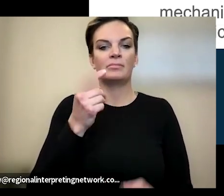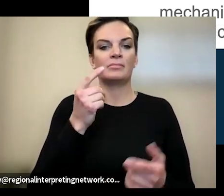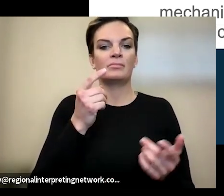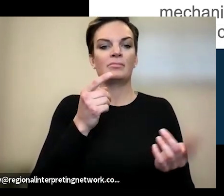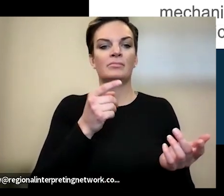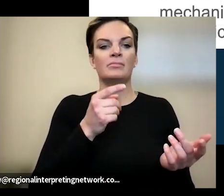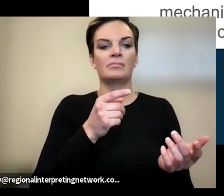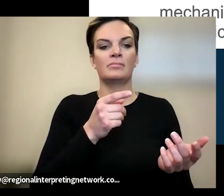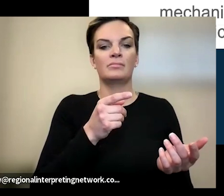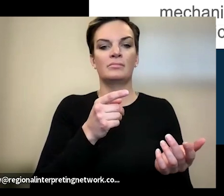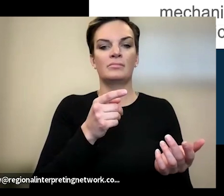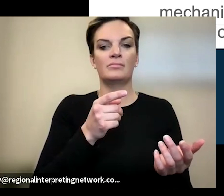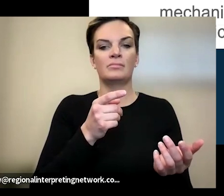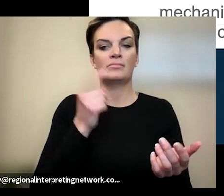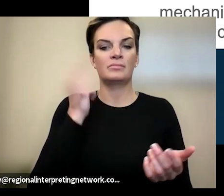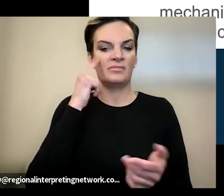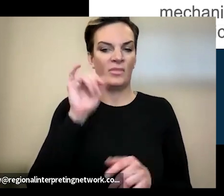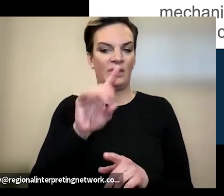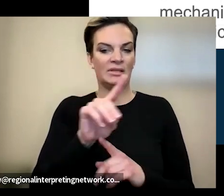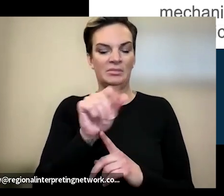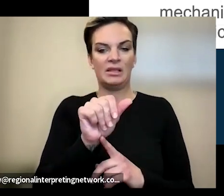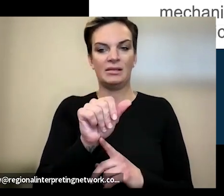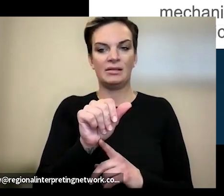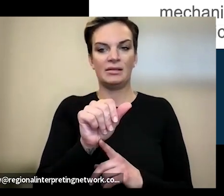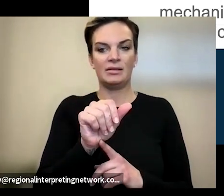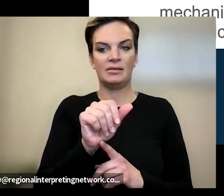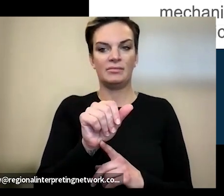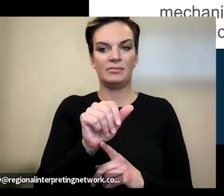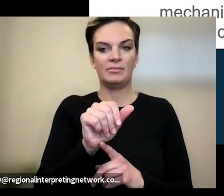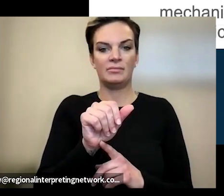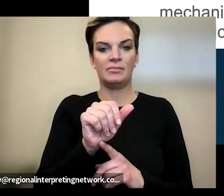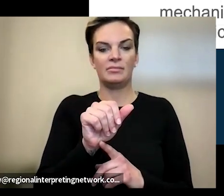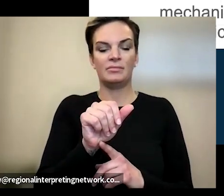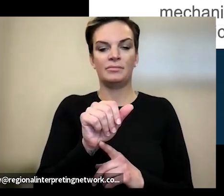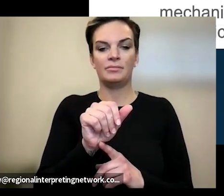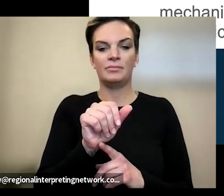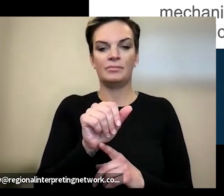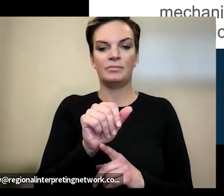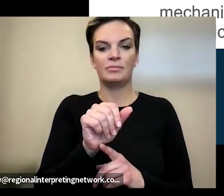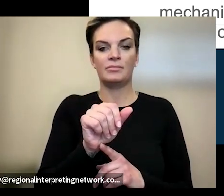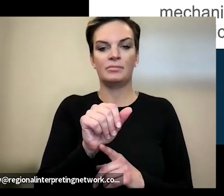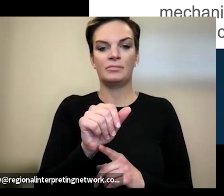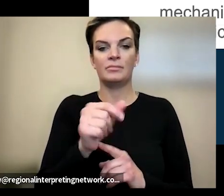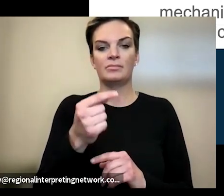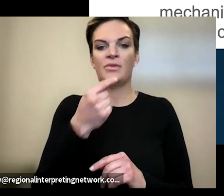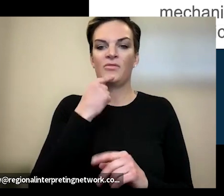disability in the way that it's framed unfortunately, in society and completely sort of